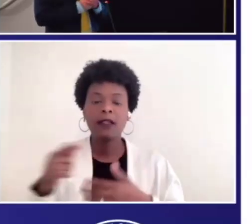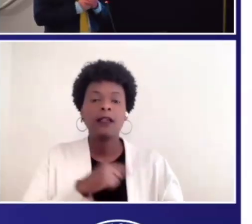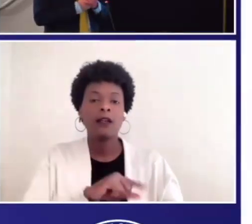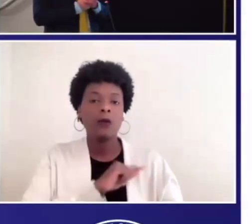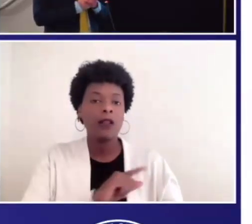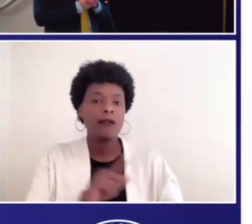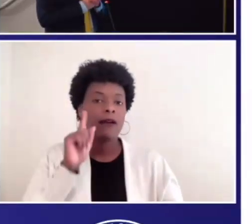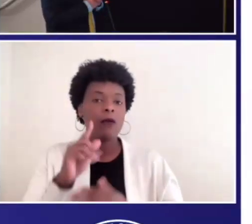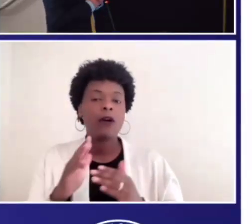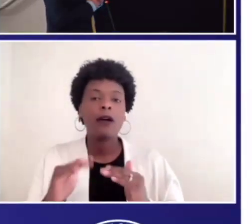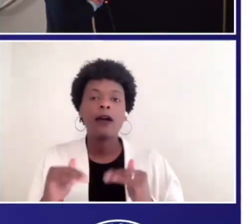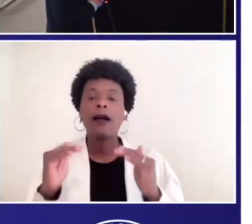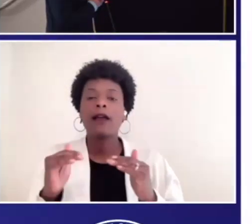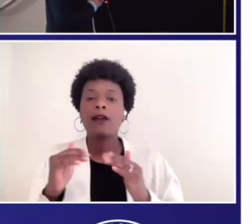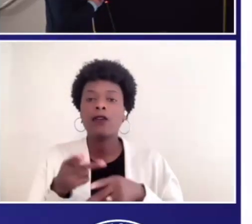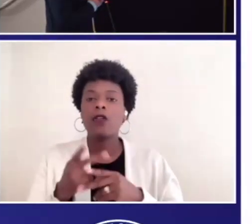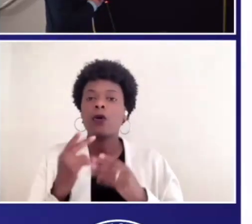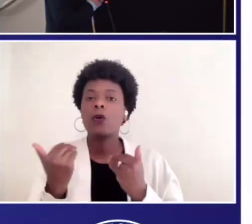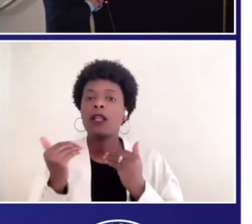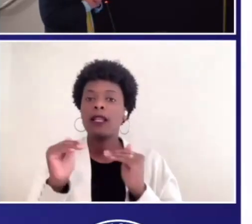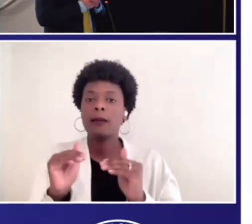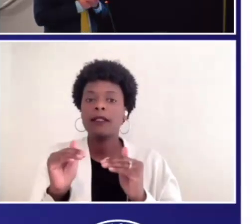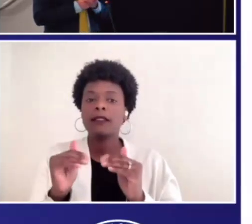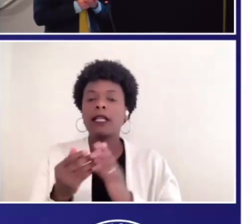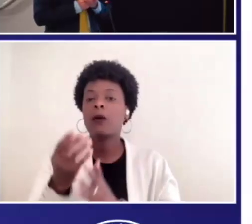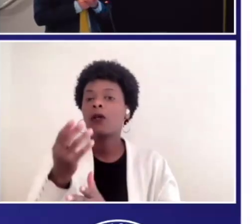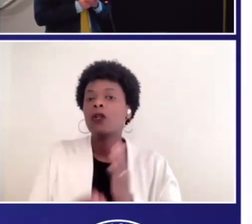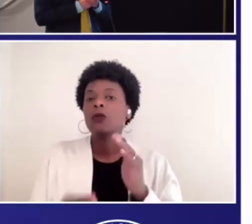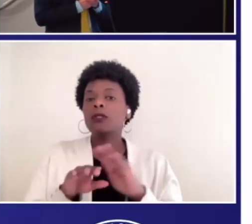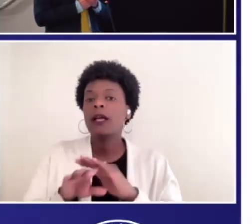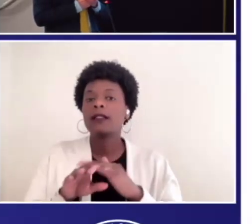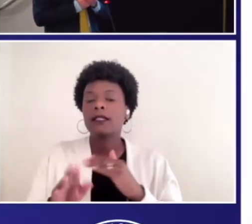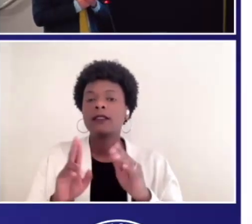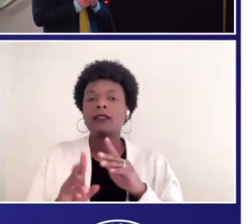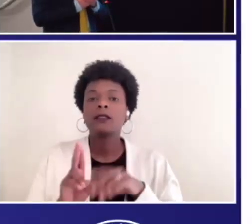higher loan limits that would lose access under the original proposal.